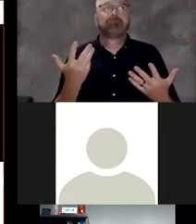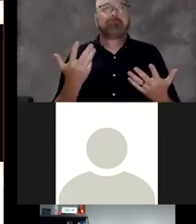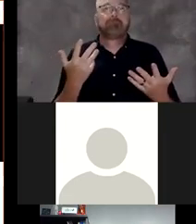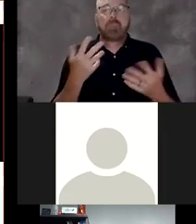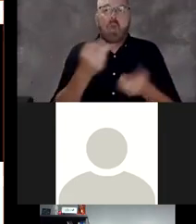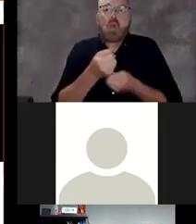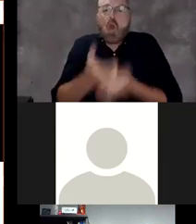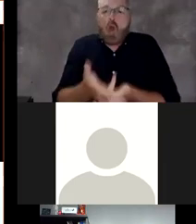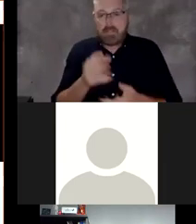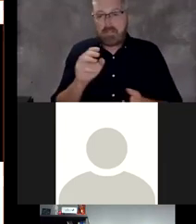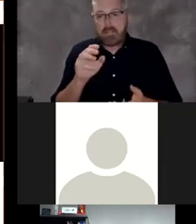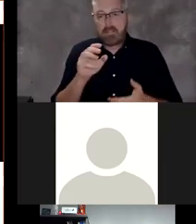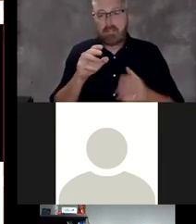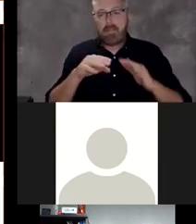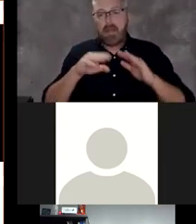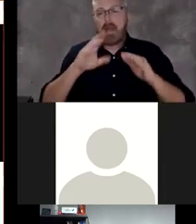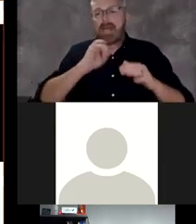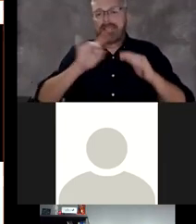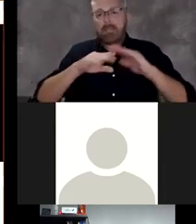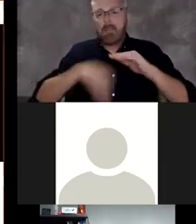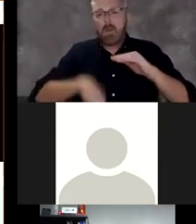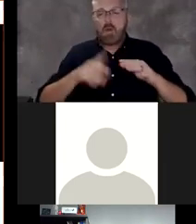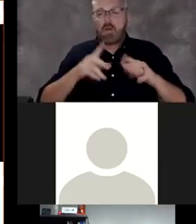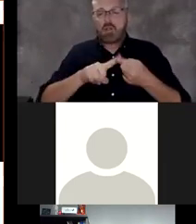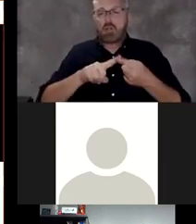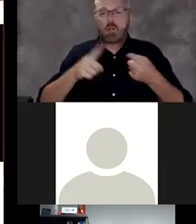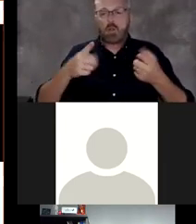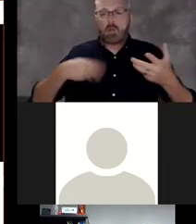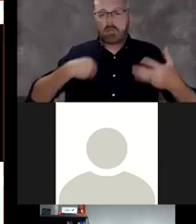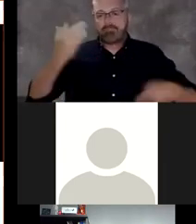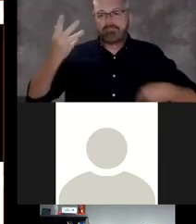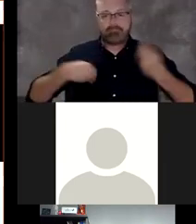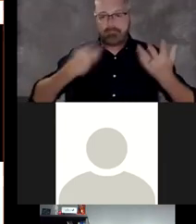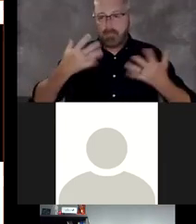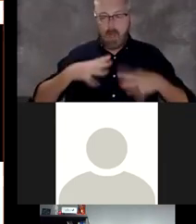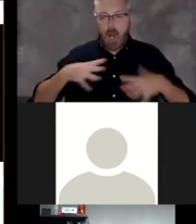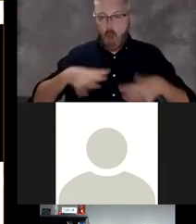MINOR TO GET UNDRESSED OR, YOU KNOW IT, THAT BASICALLY.